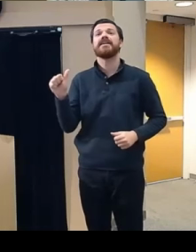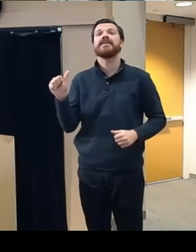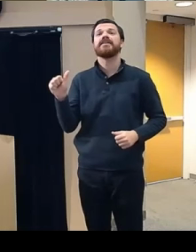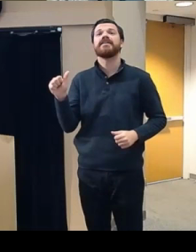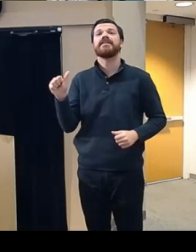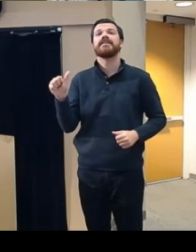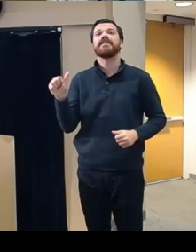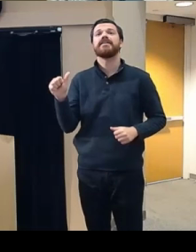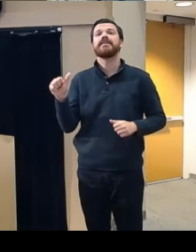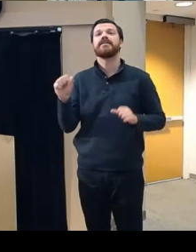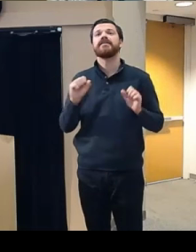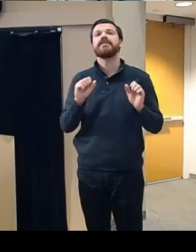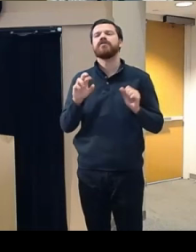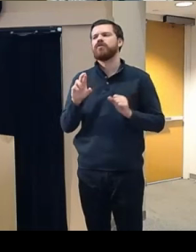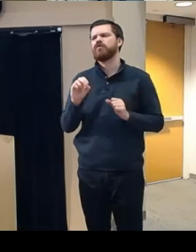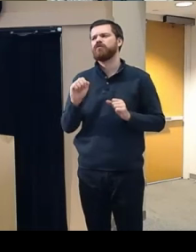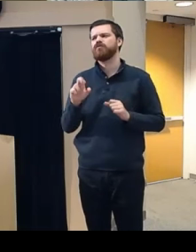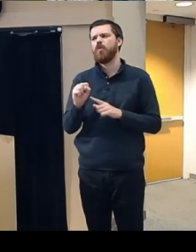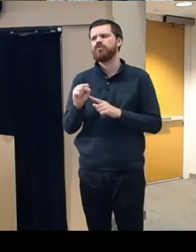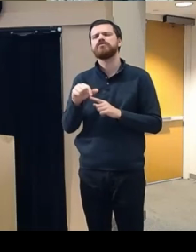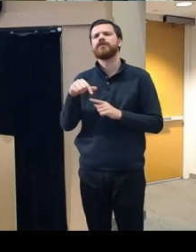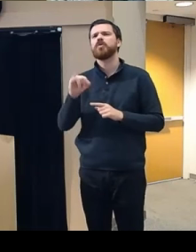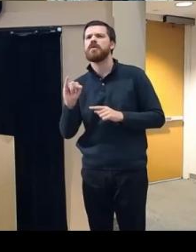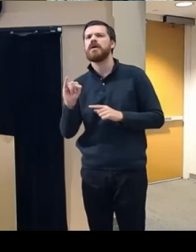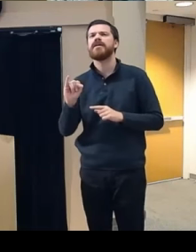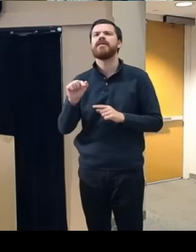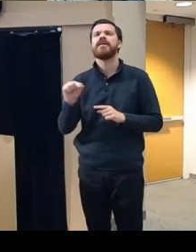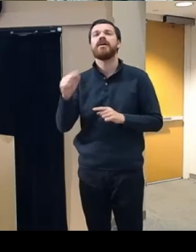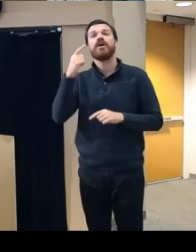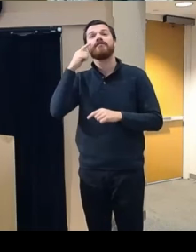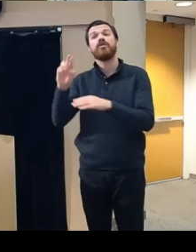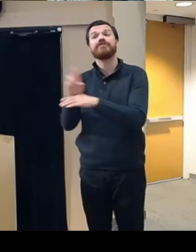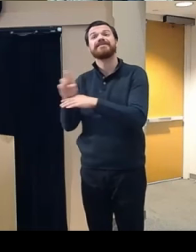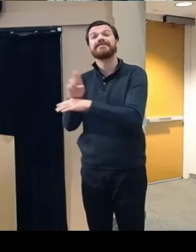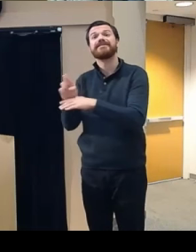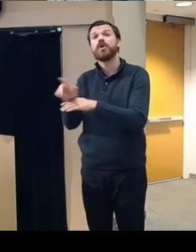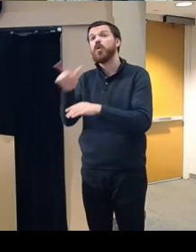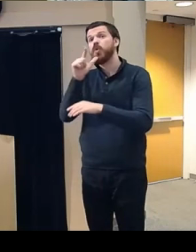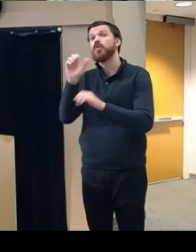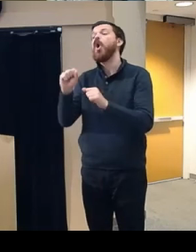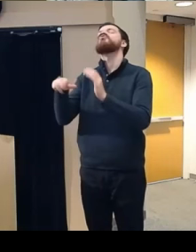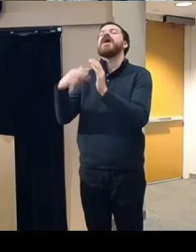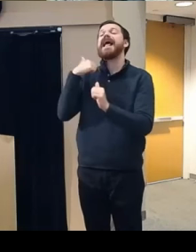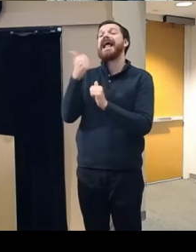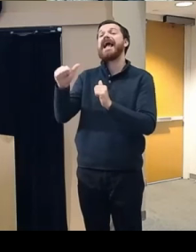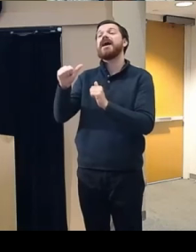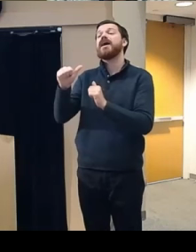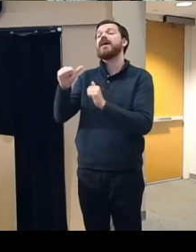for Qi for optimization or something that the residents also can have a role in this process